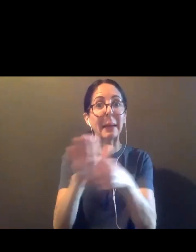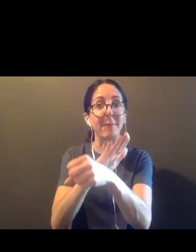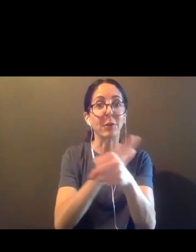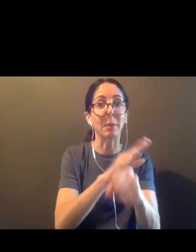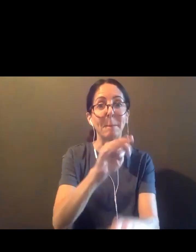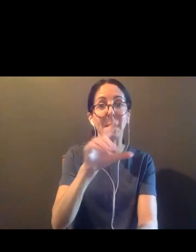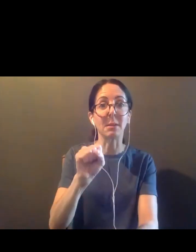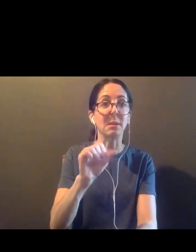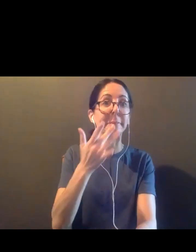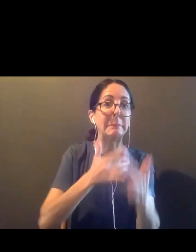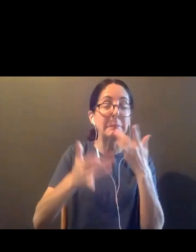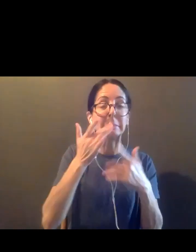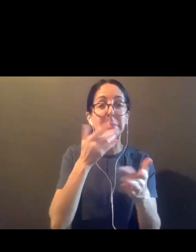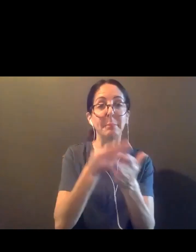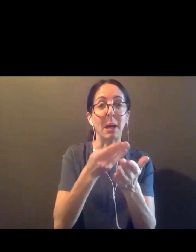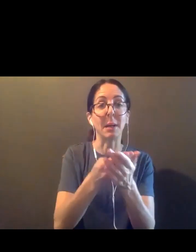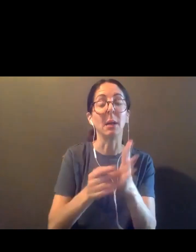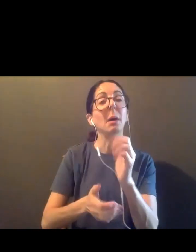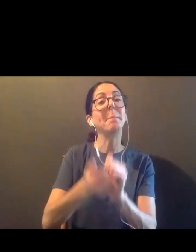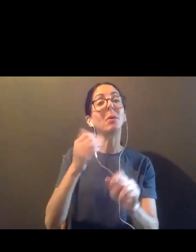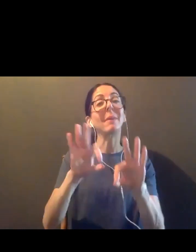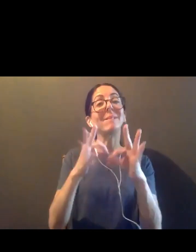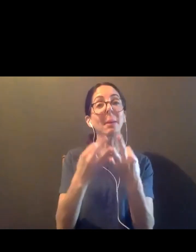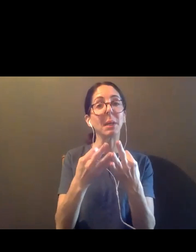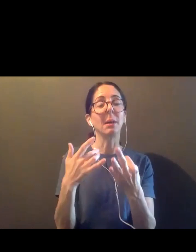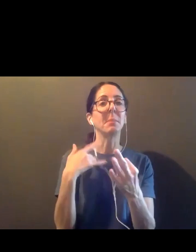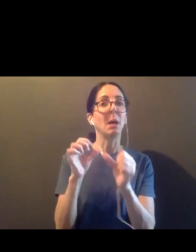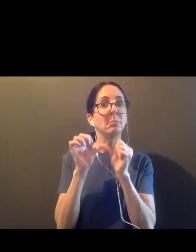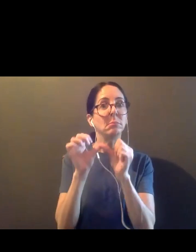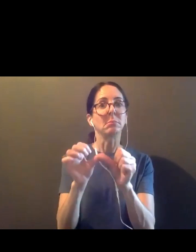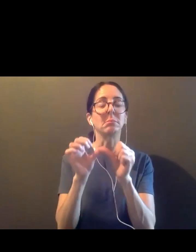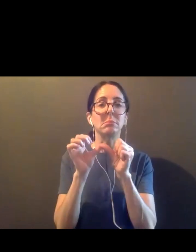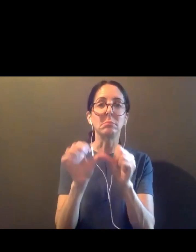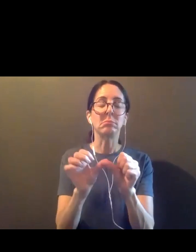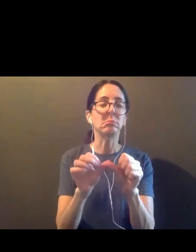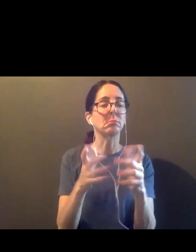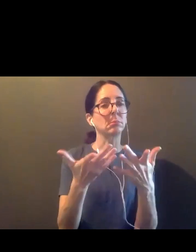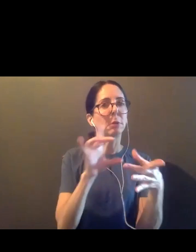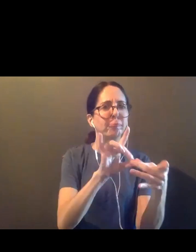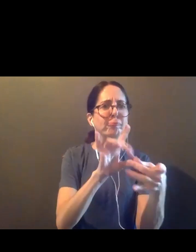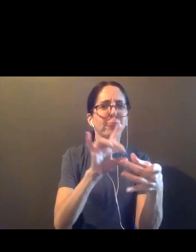Majority of the families that we continuously had to keep close and near to our hearts during